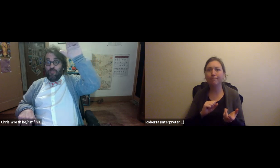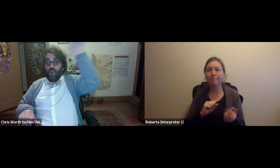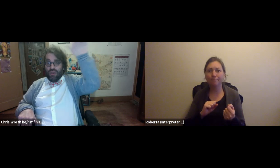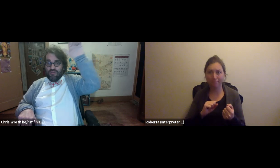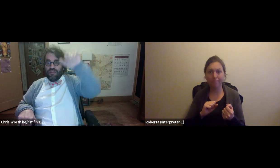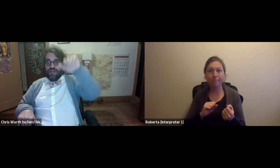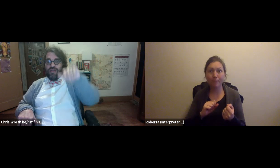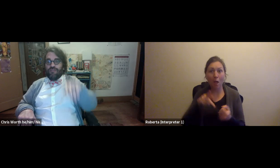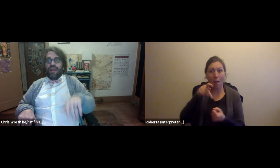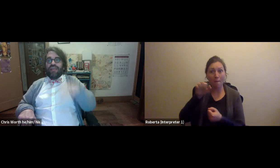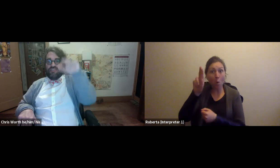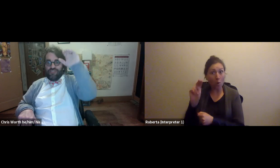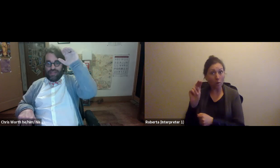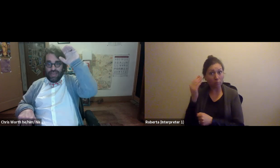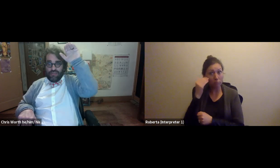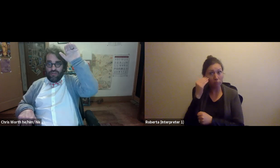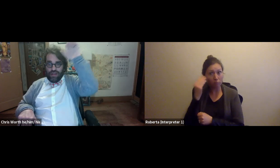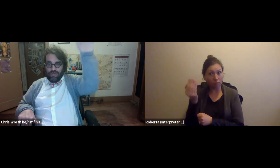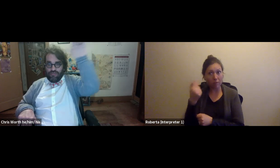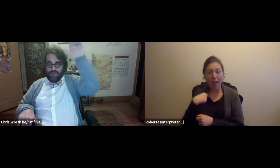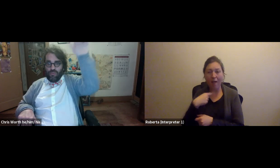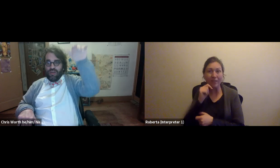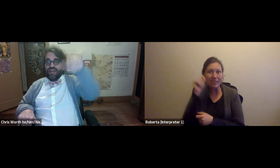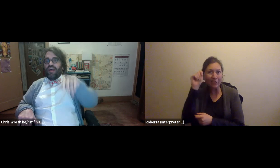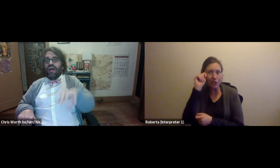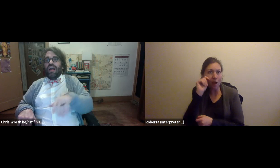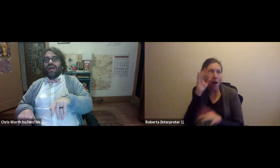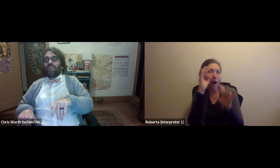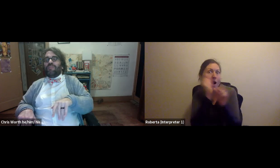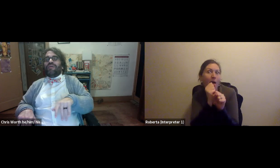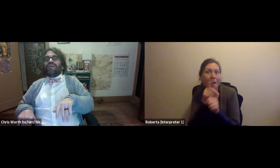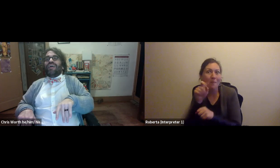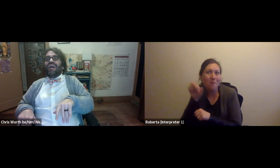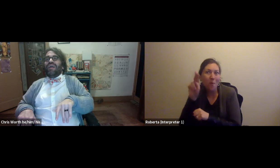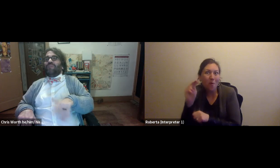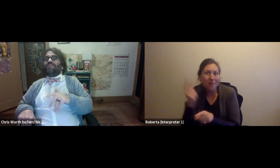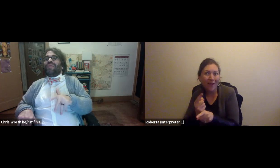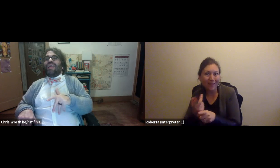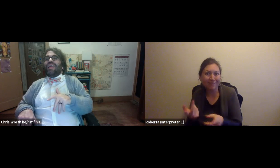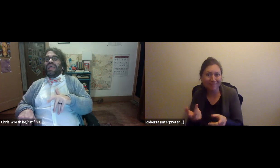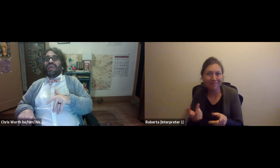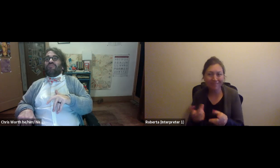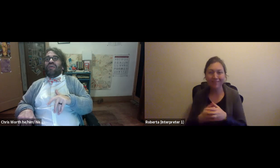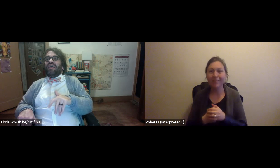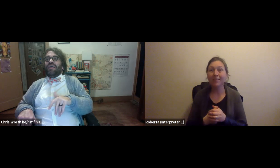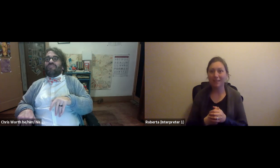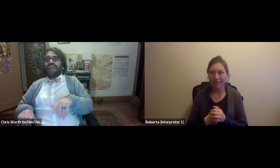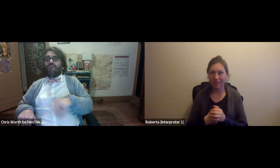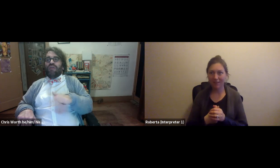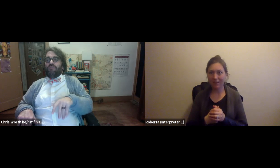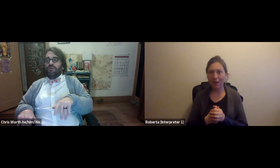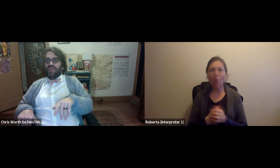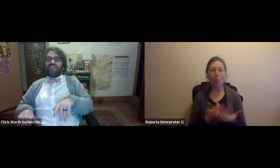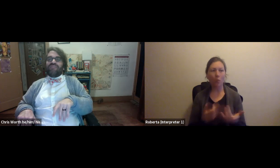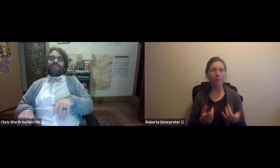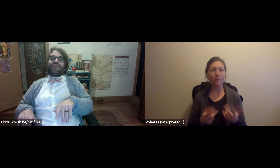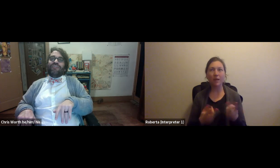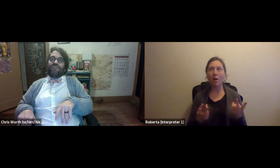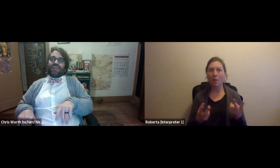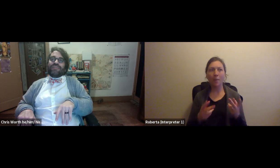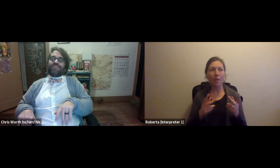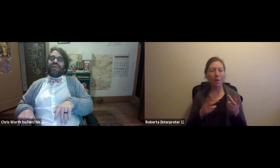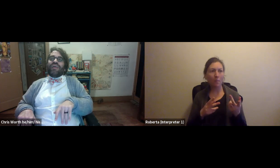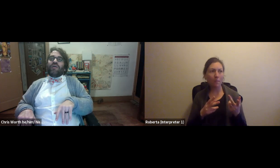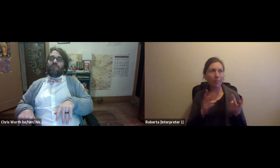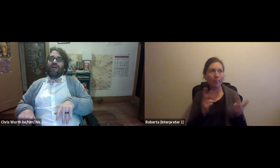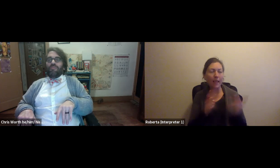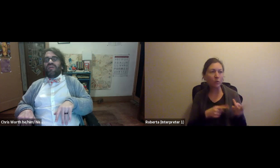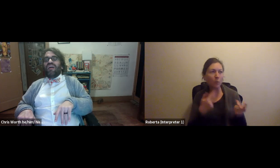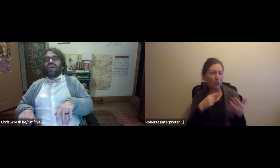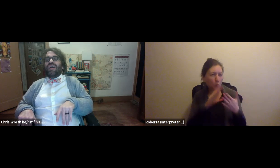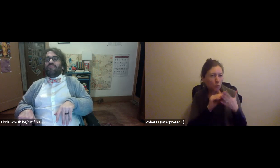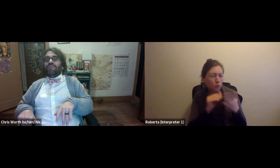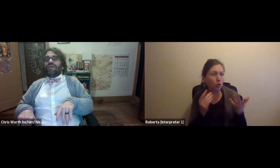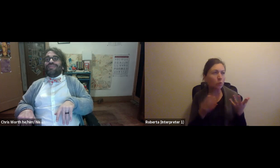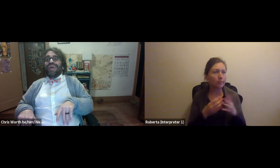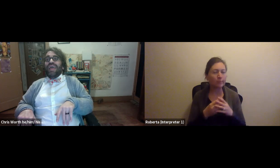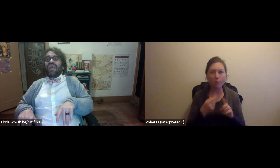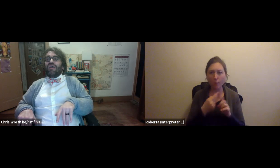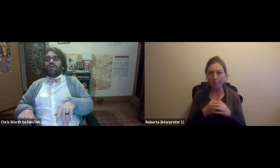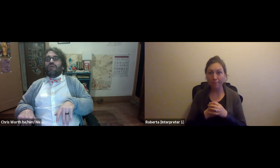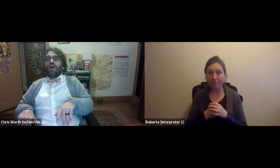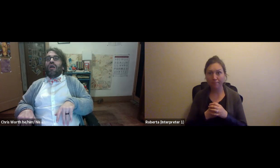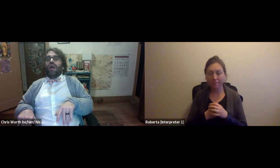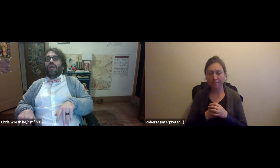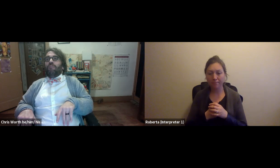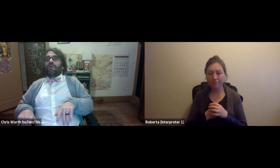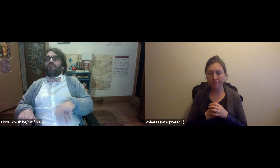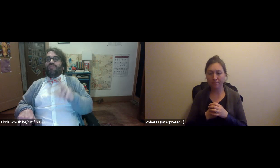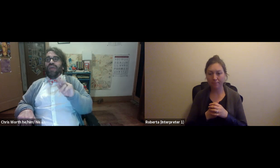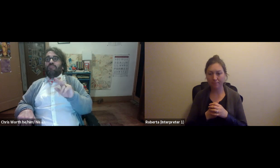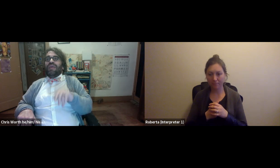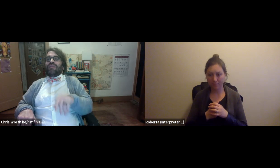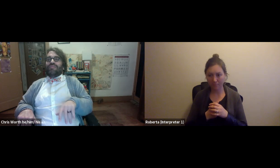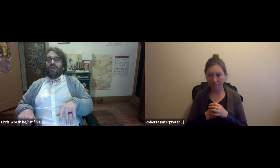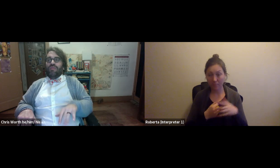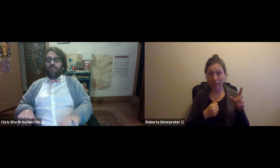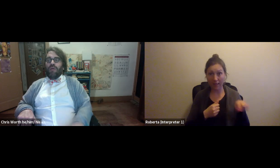porn, right, as teenager, I loved porn. It was an outlet for me, right. Well they being the powers